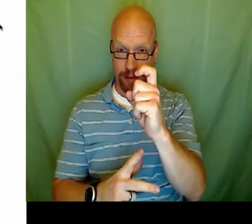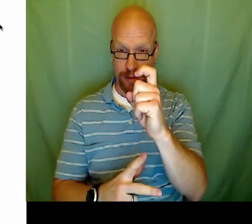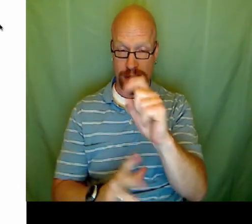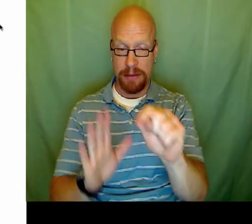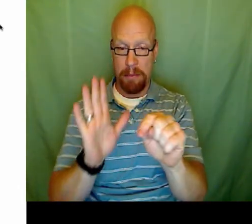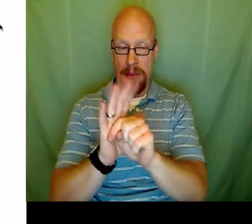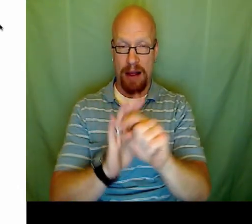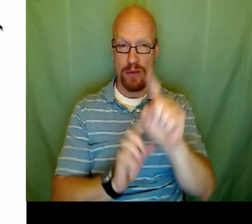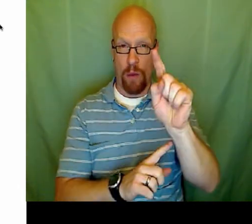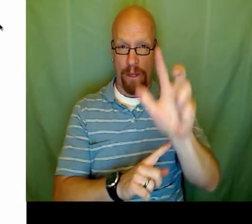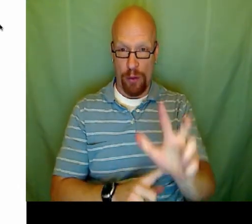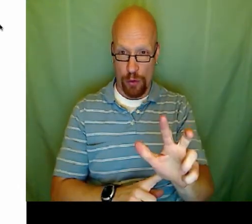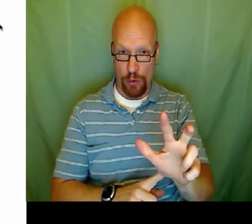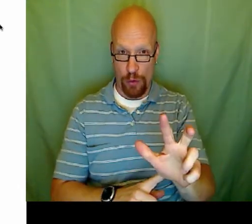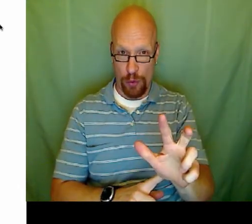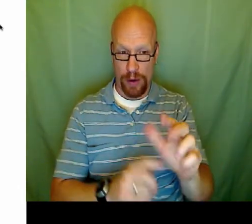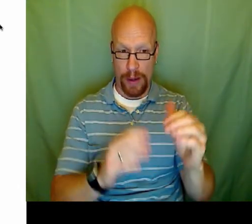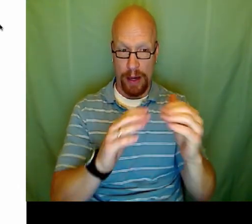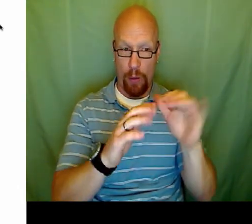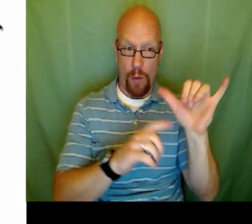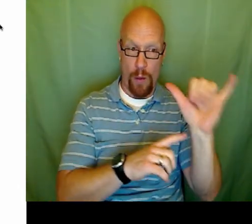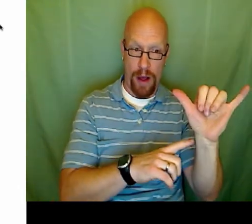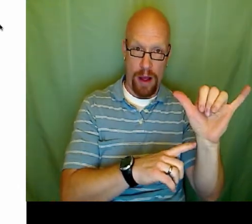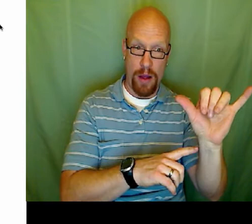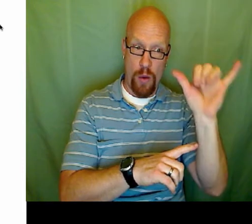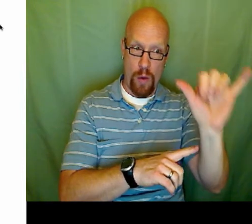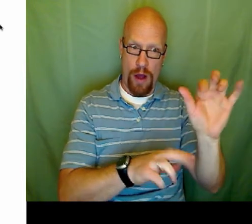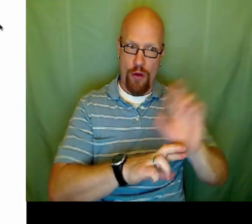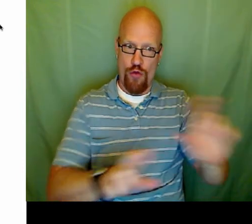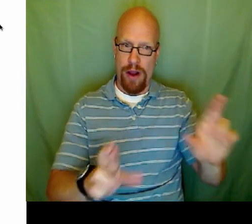the two thirds x minus one third equals y --